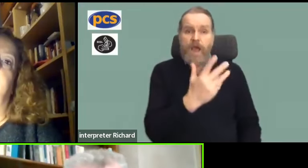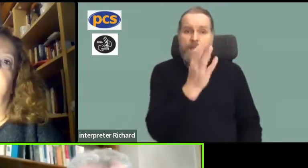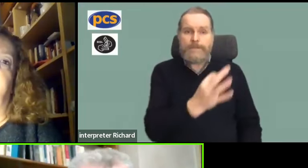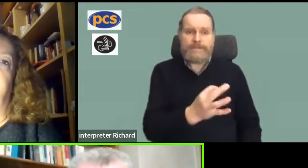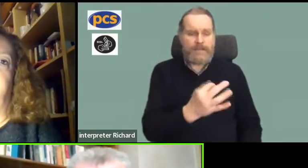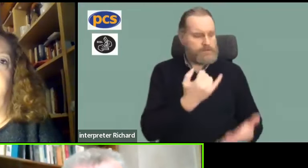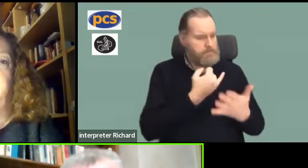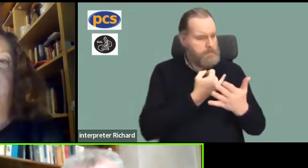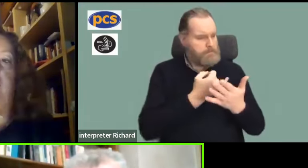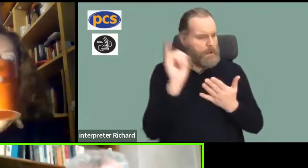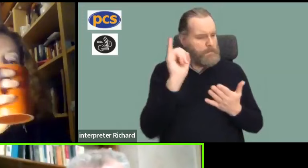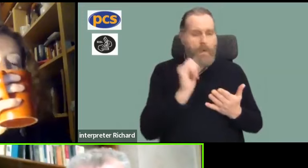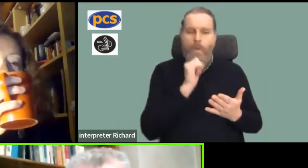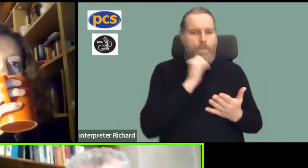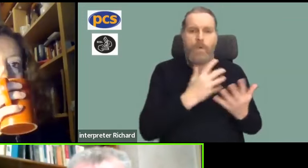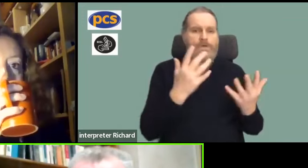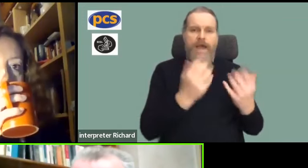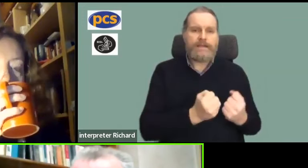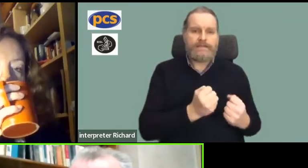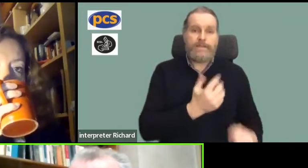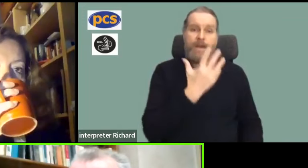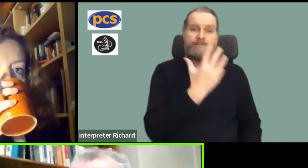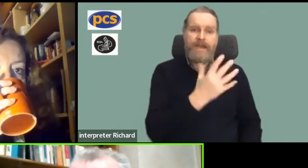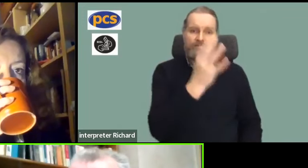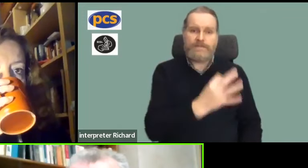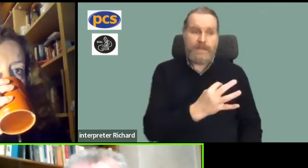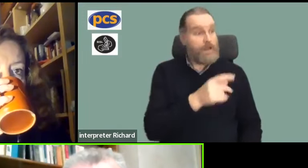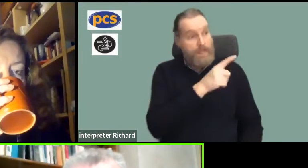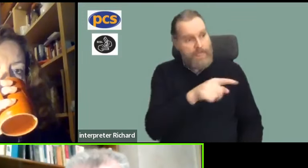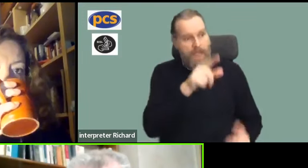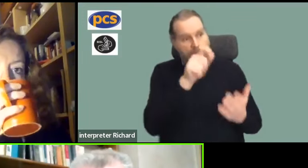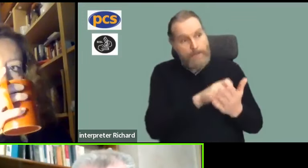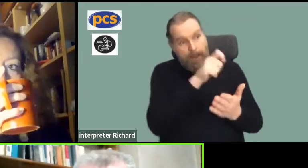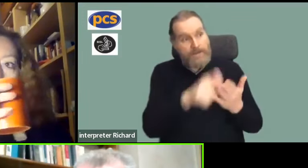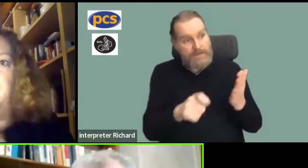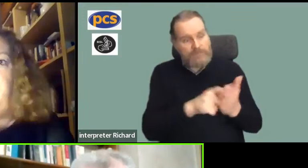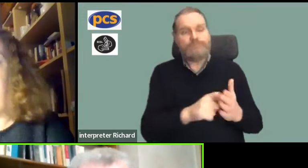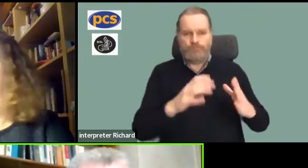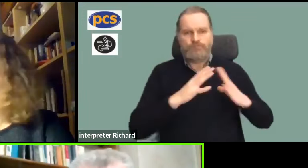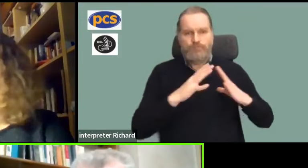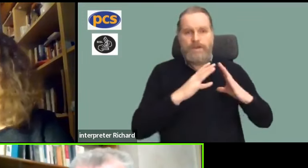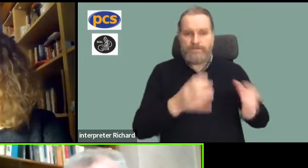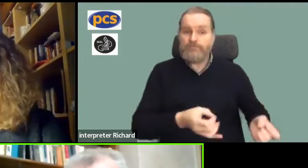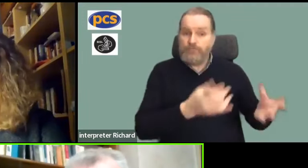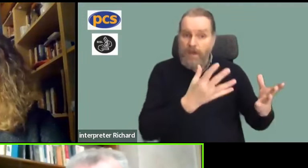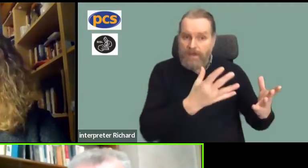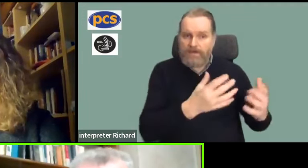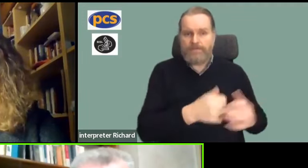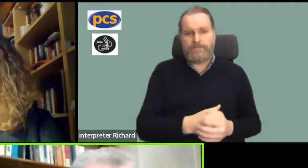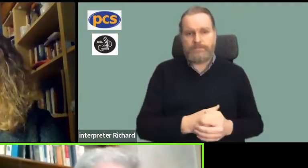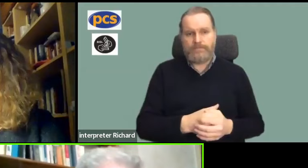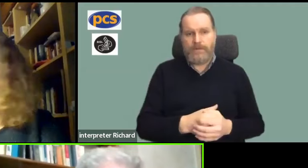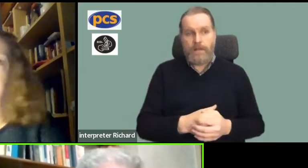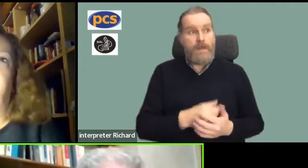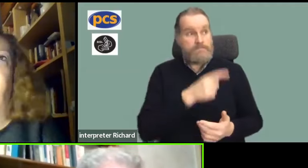seven-nine percent majority to reject 5%, and they now ballot him voice strike So what we can see is what we can see is everyone's